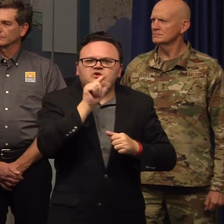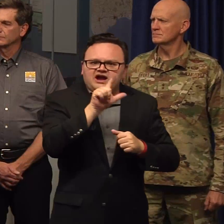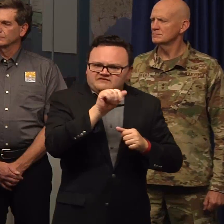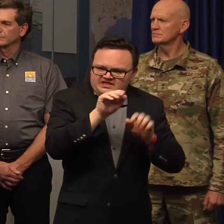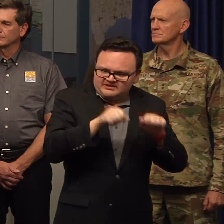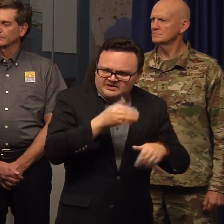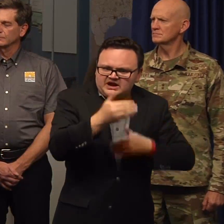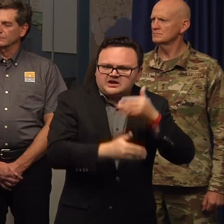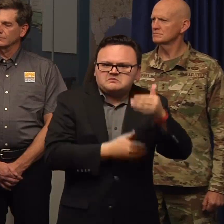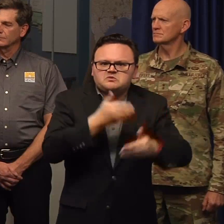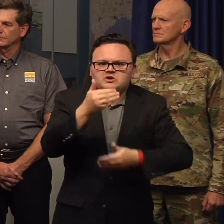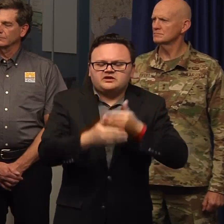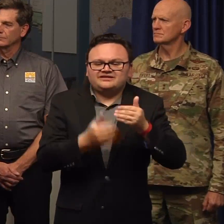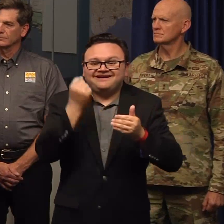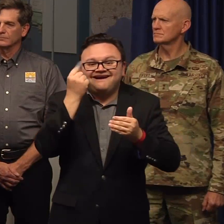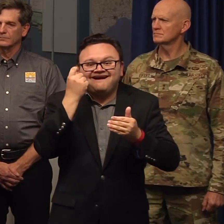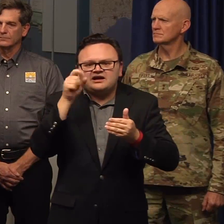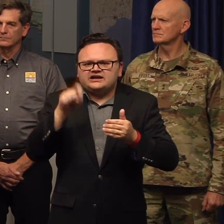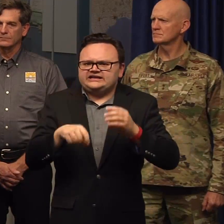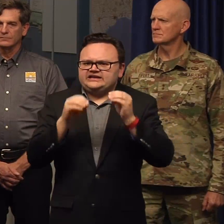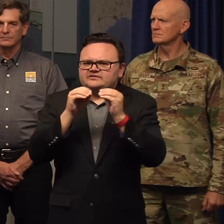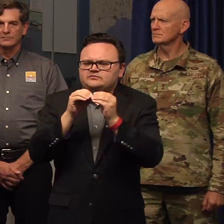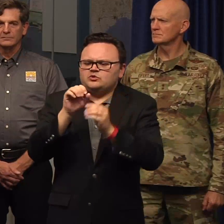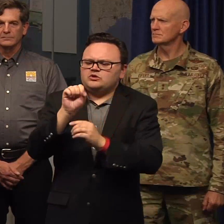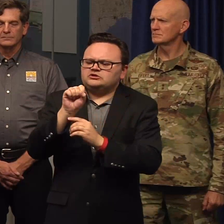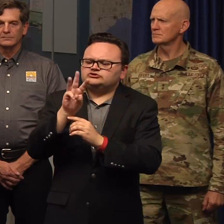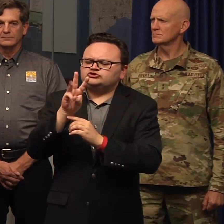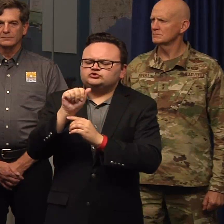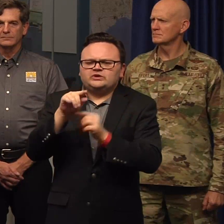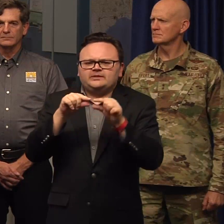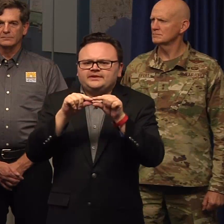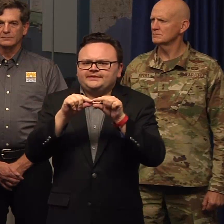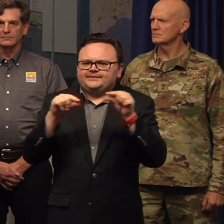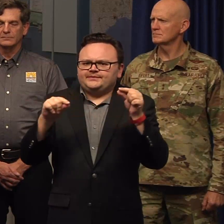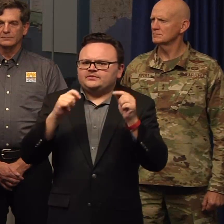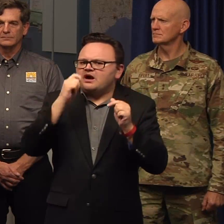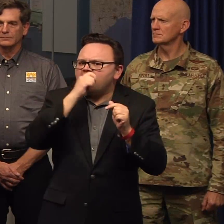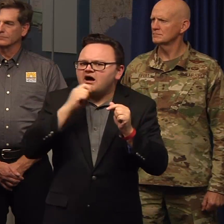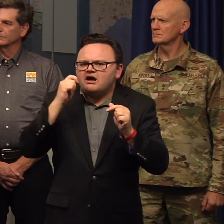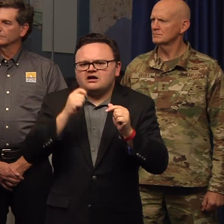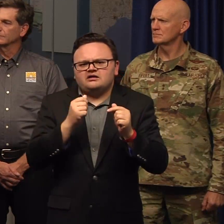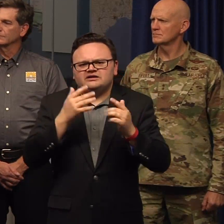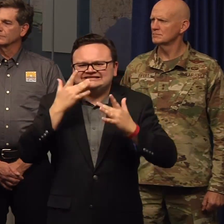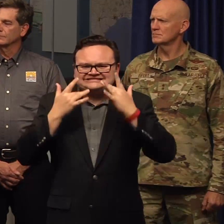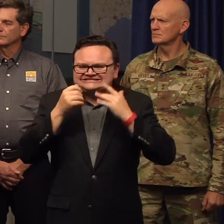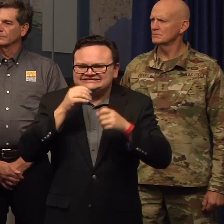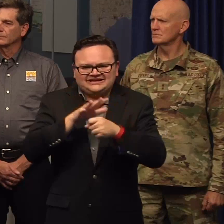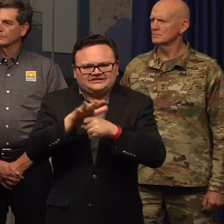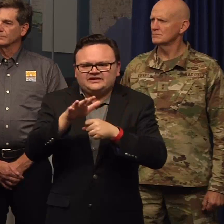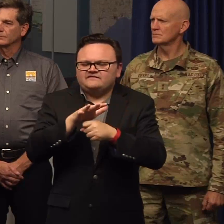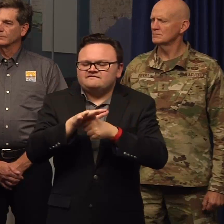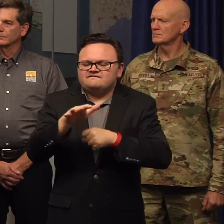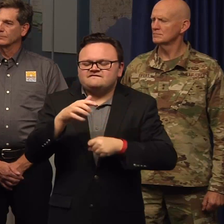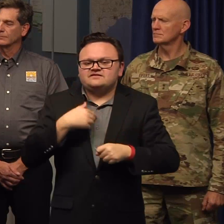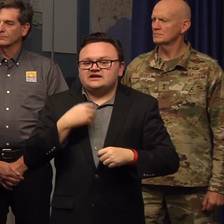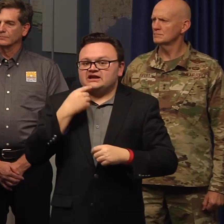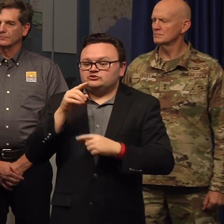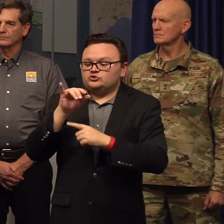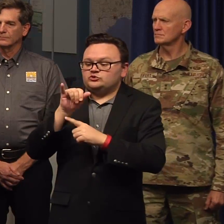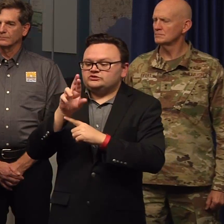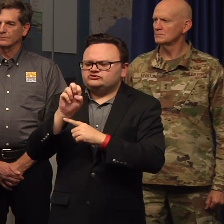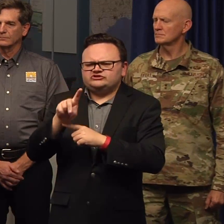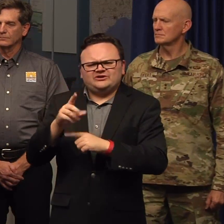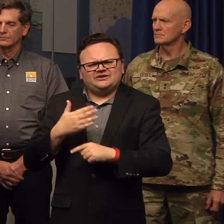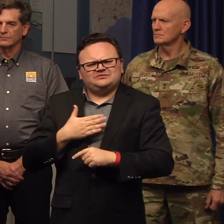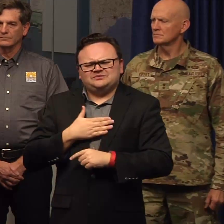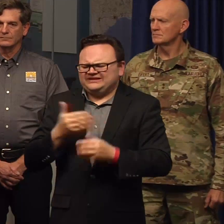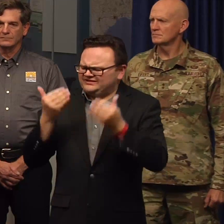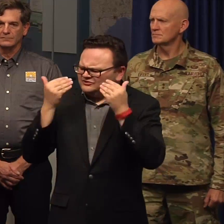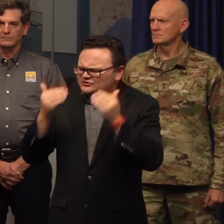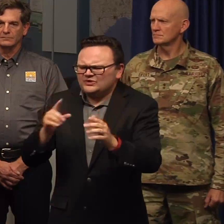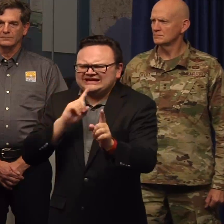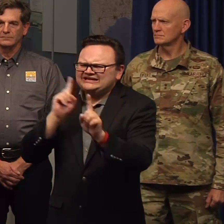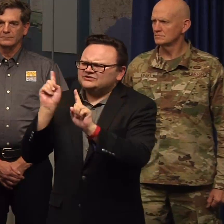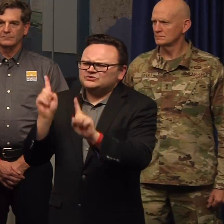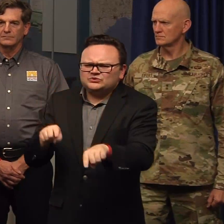THE STATE LABS AND PRIVATE LABS